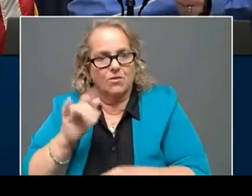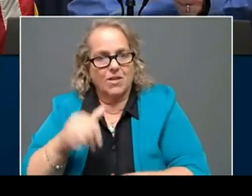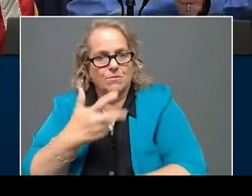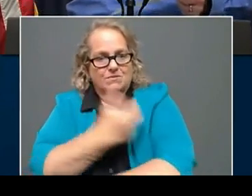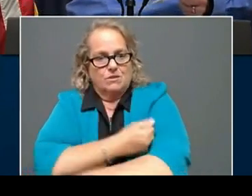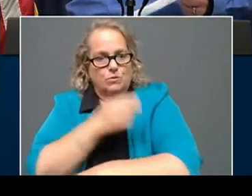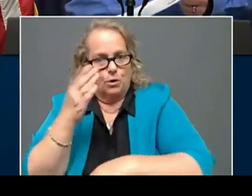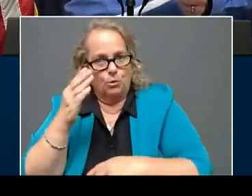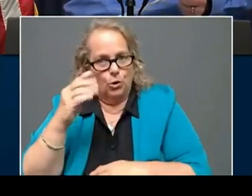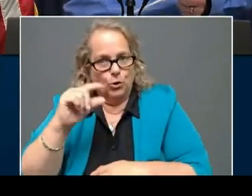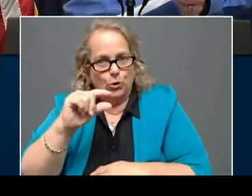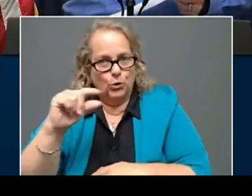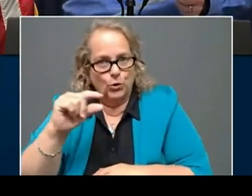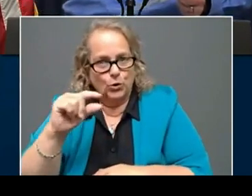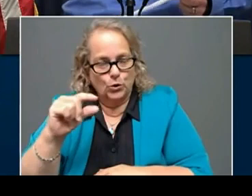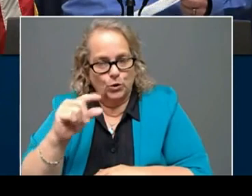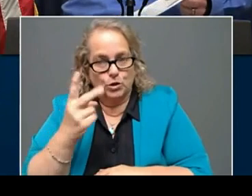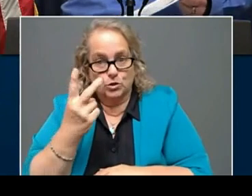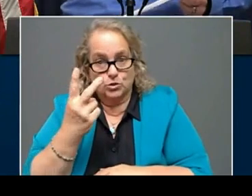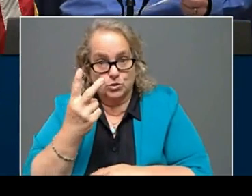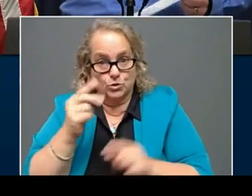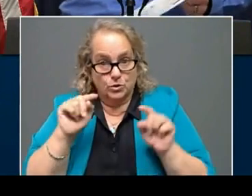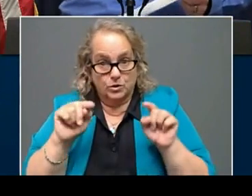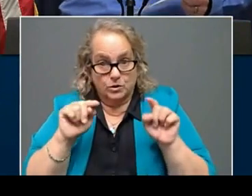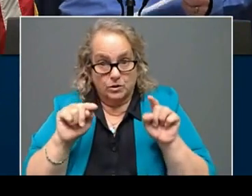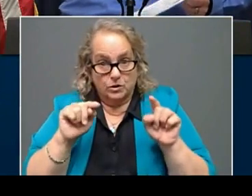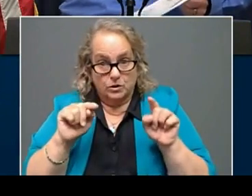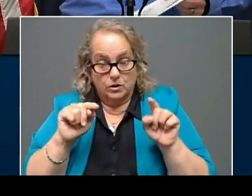So those two effects, I said, relative protection vaccinated versus